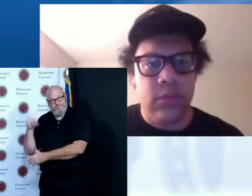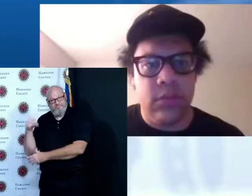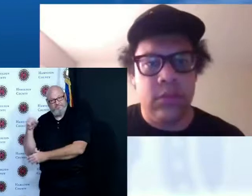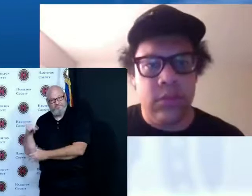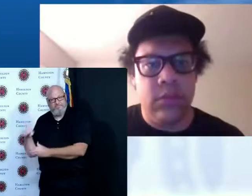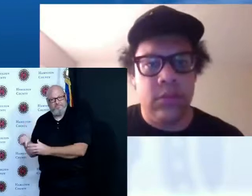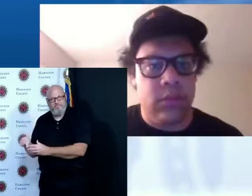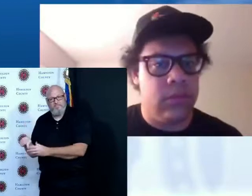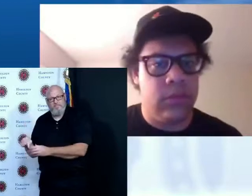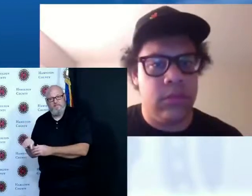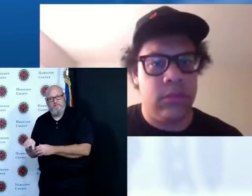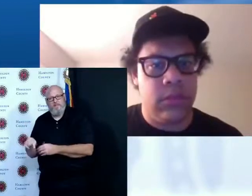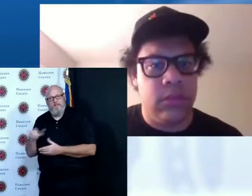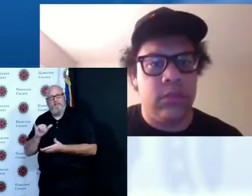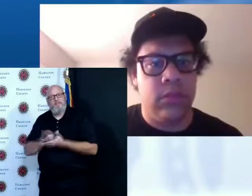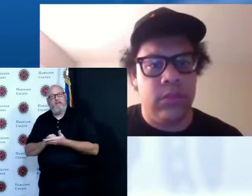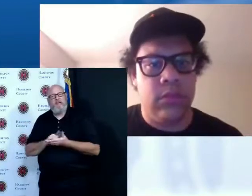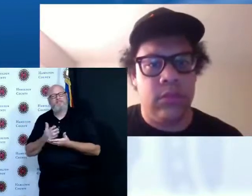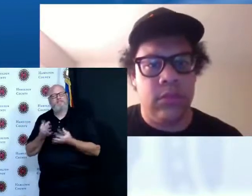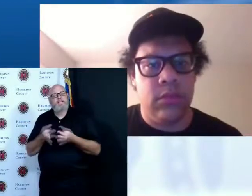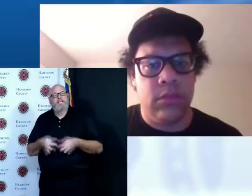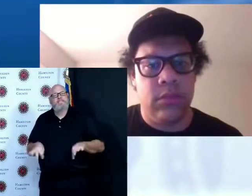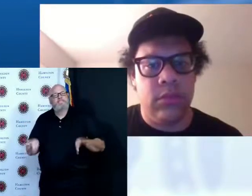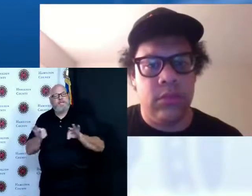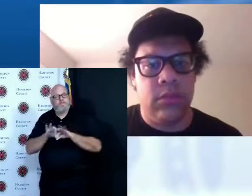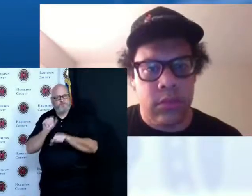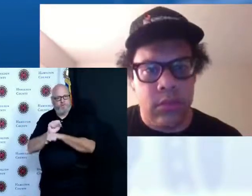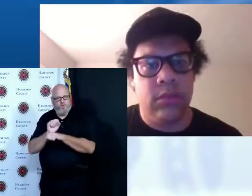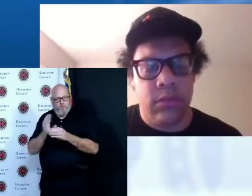and so they're actually going before law enforcement and many other professionals